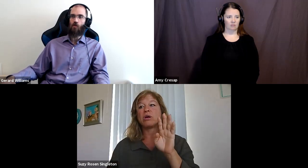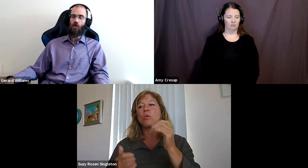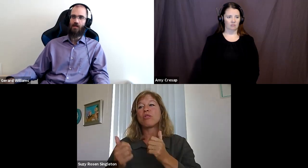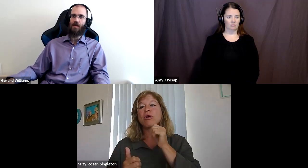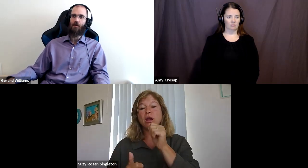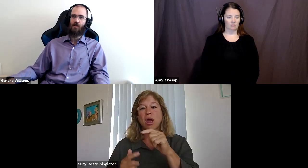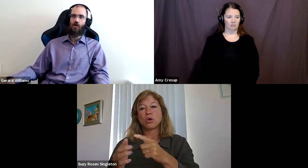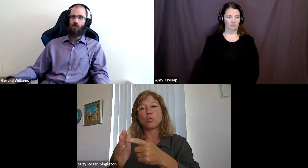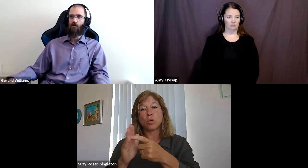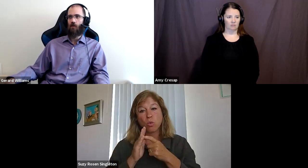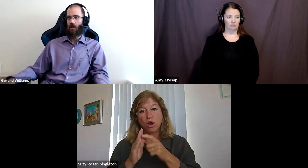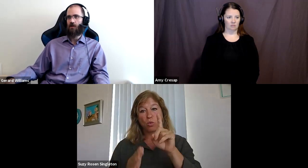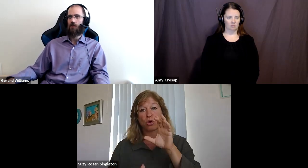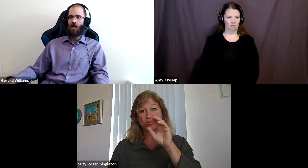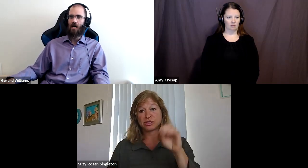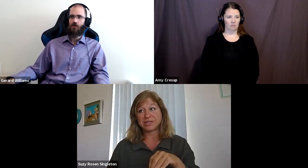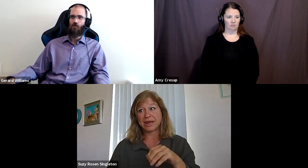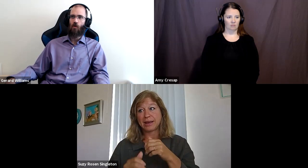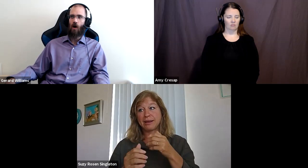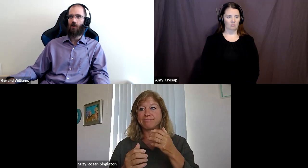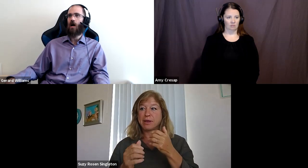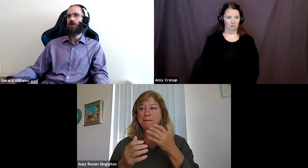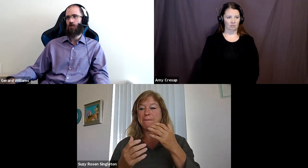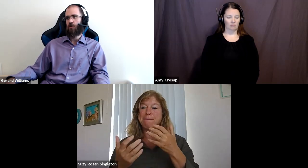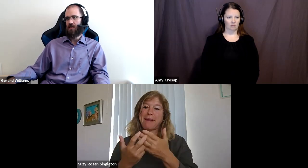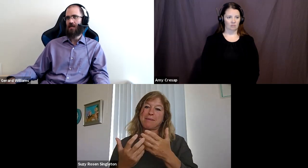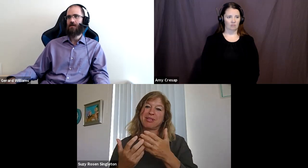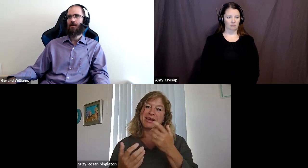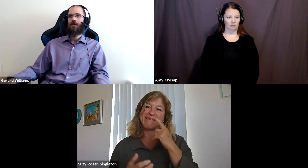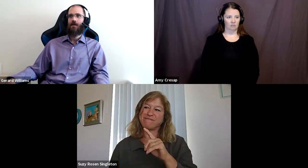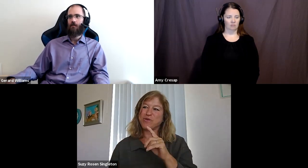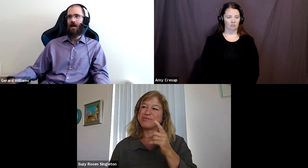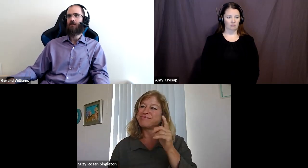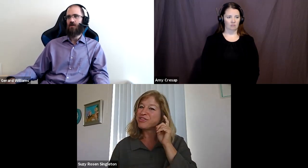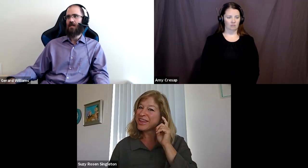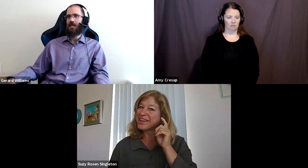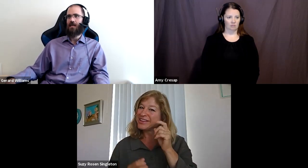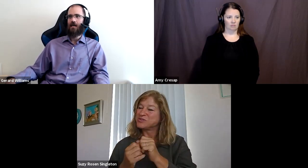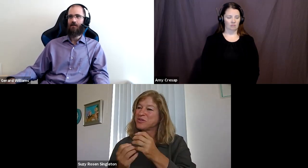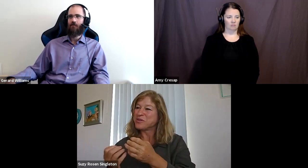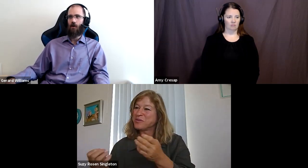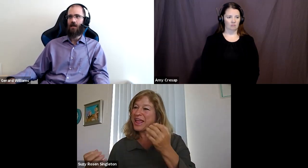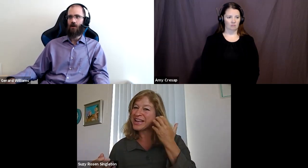Commission would decide by 2024 whether or not to require 100% compatibility for hearing